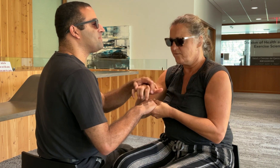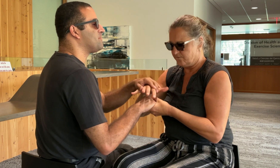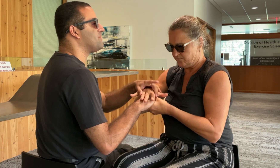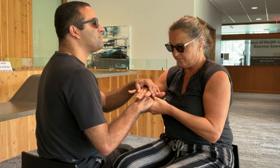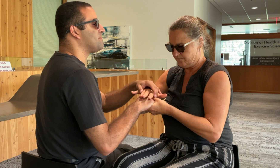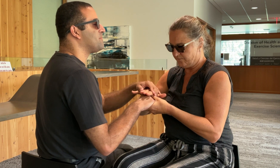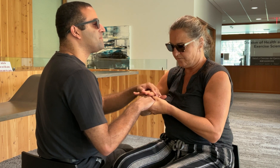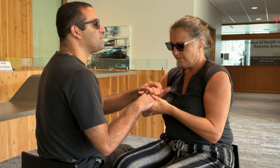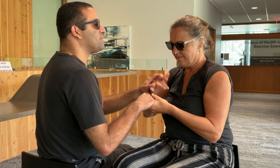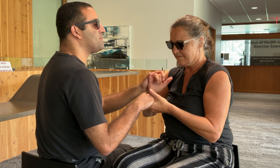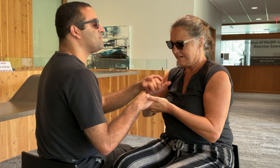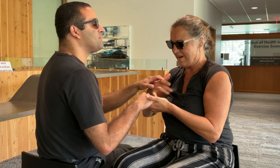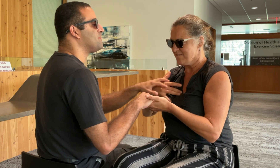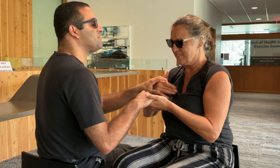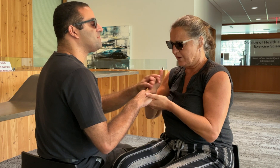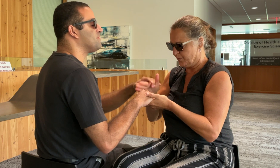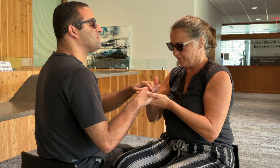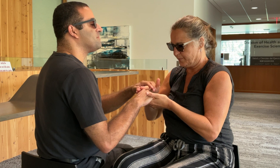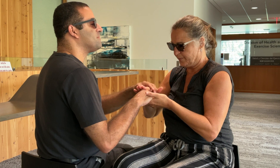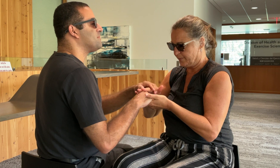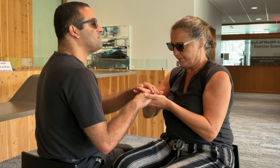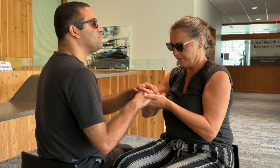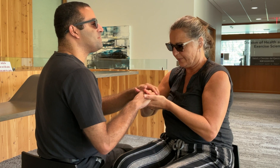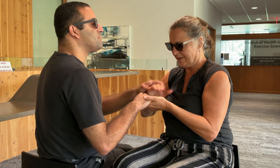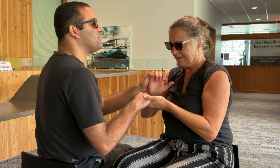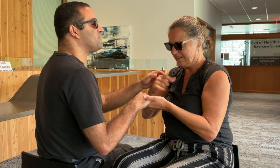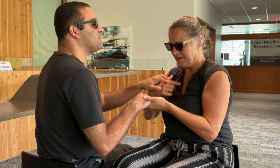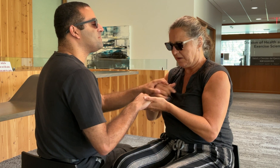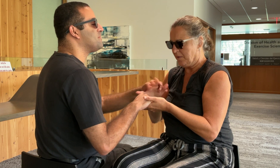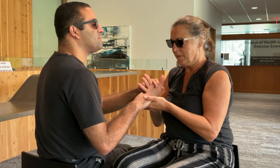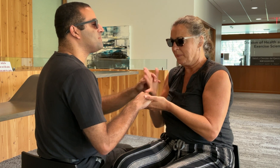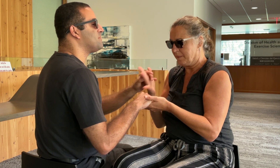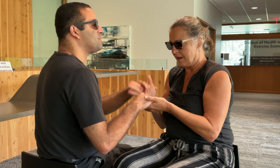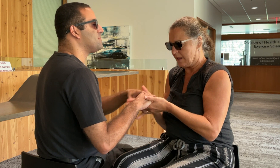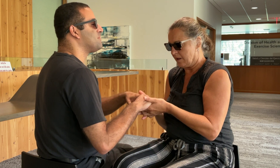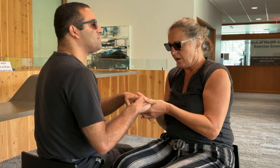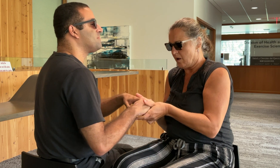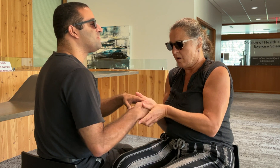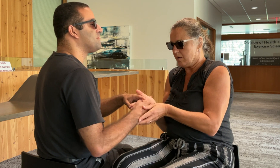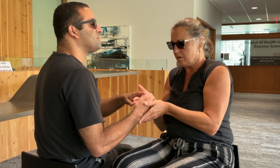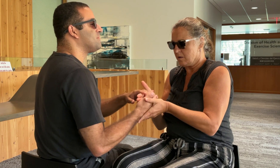Lastly, I turn the H2 palm up in a cup shape and touch it with the H1 in a hand shape